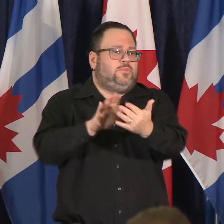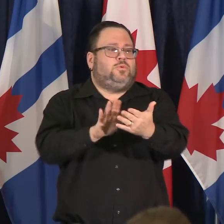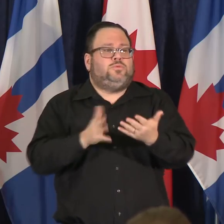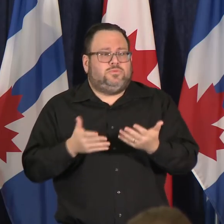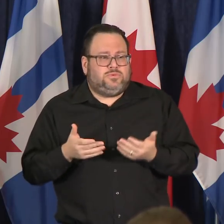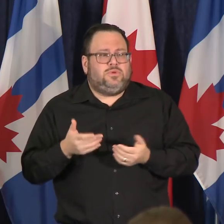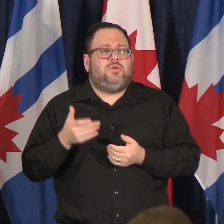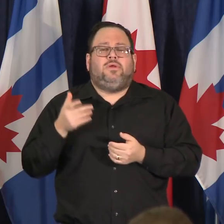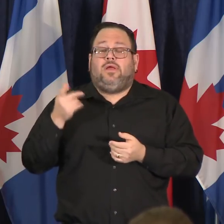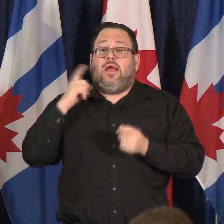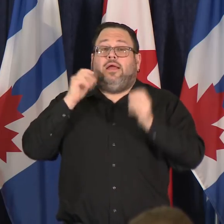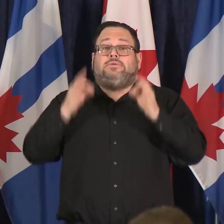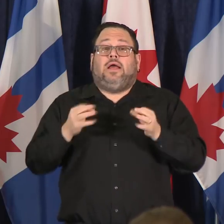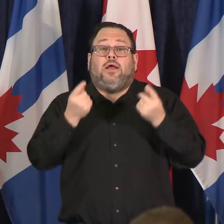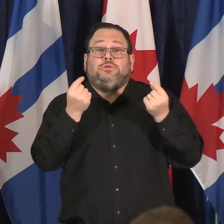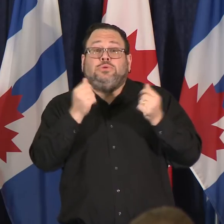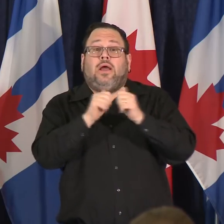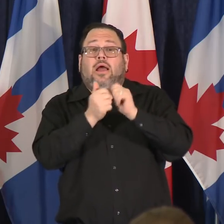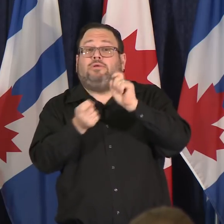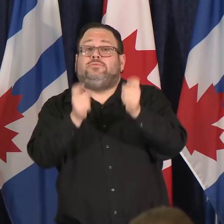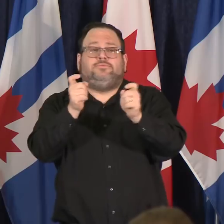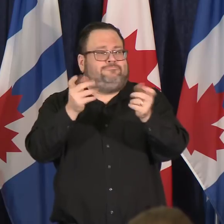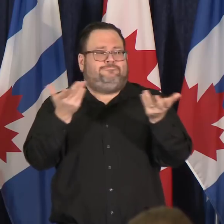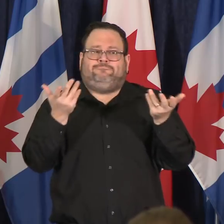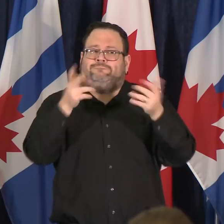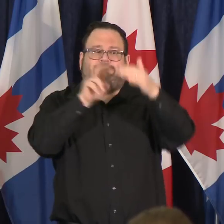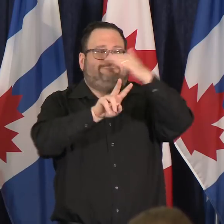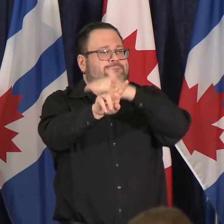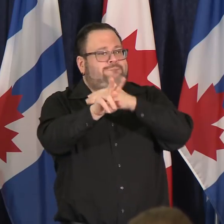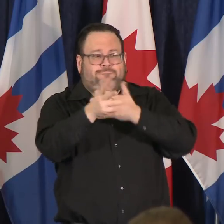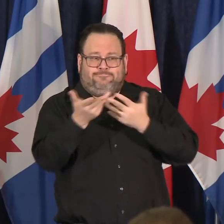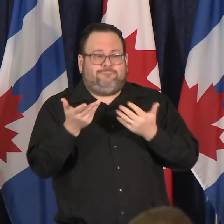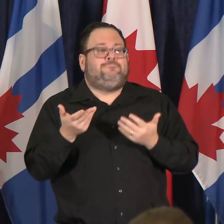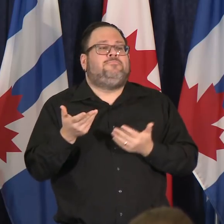treatment it's a question of applying the treatment and seeing whether we're